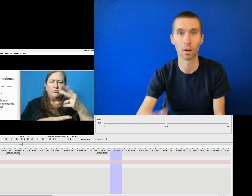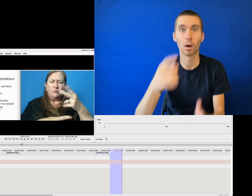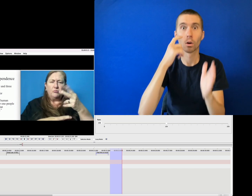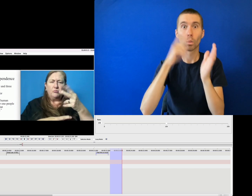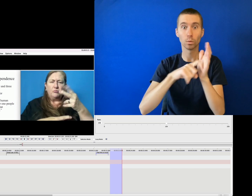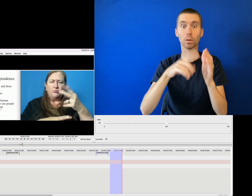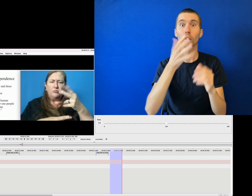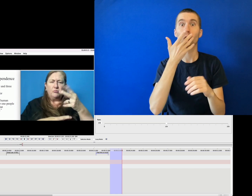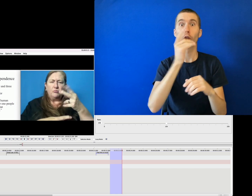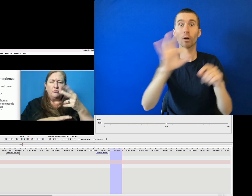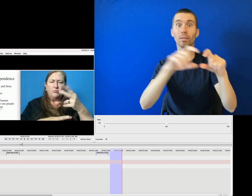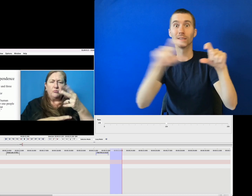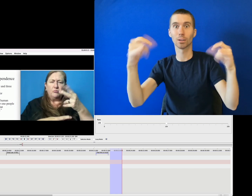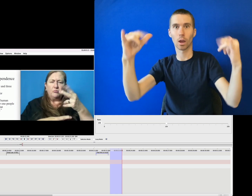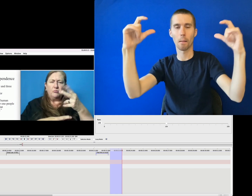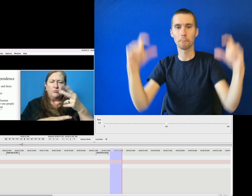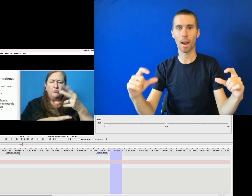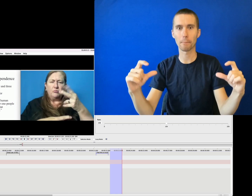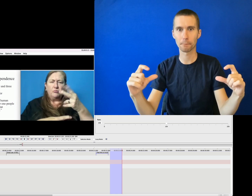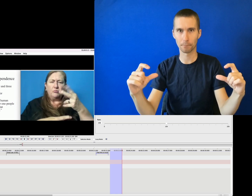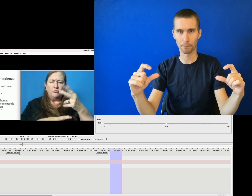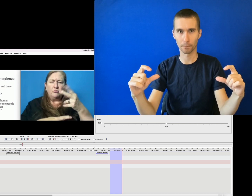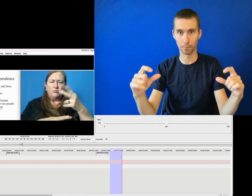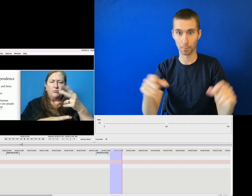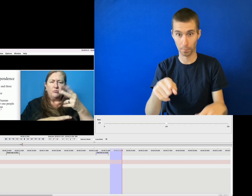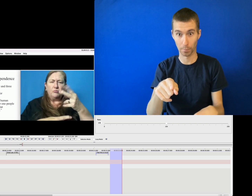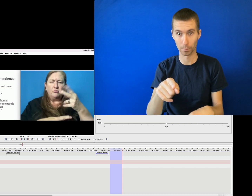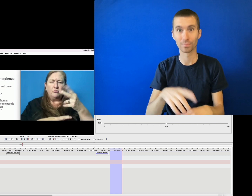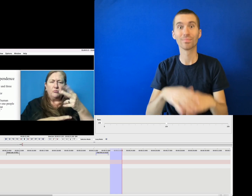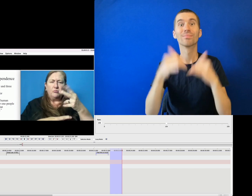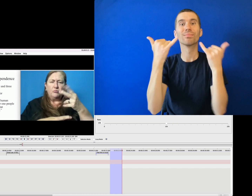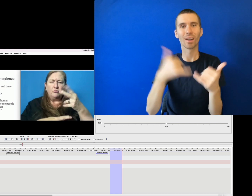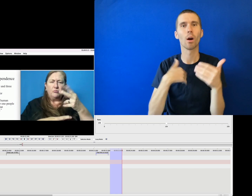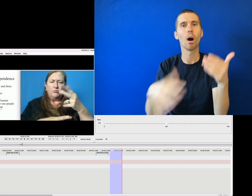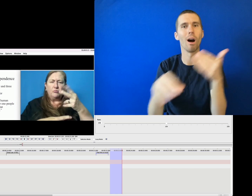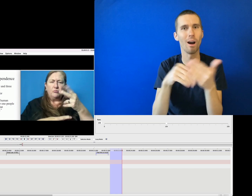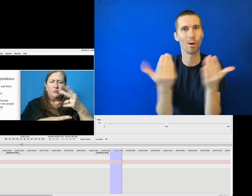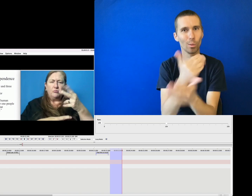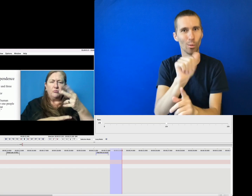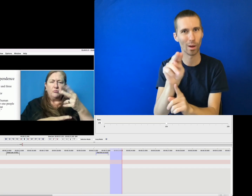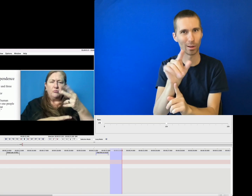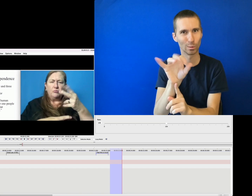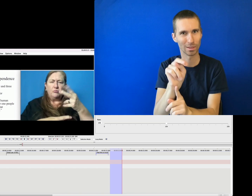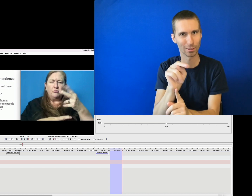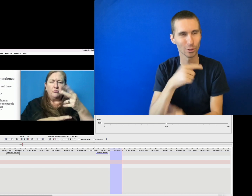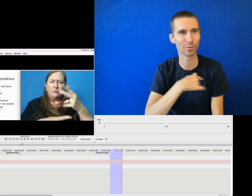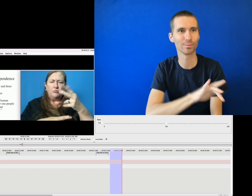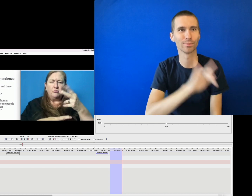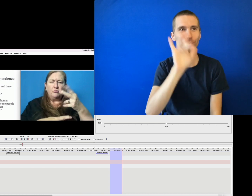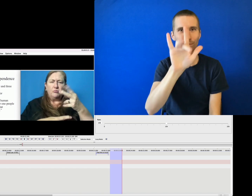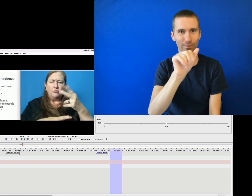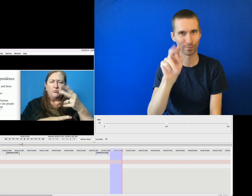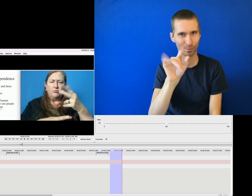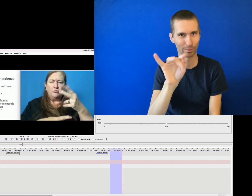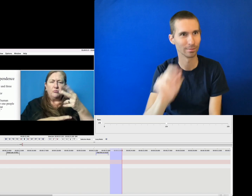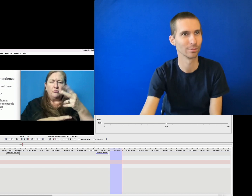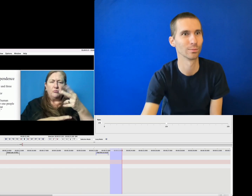Did you notice that the pink color of the tier has moved down to the row labeled "Aesthetics"? Now, I will add a new annotation by selecting the "Annotations" button on the top sidebar.